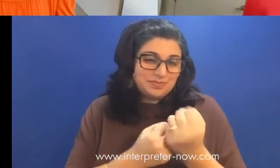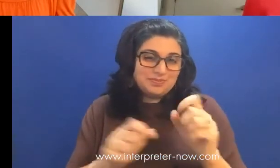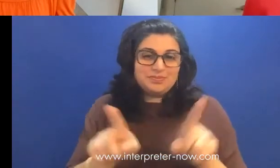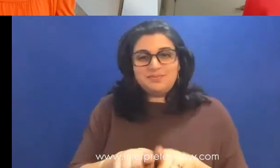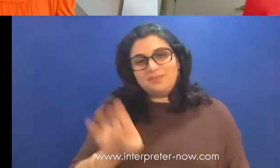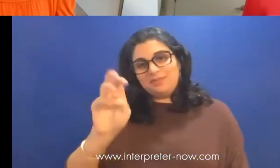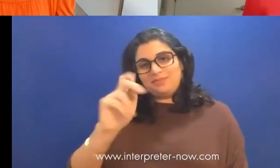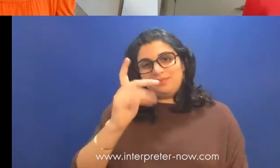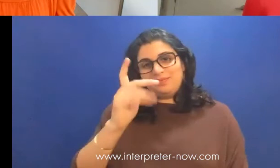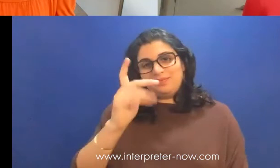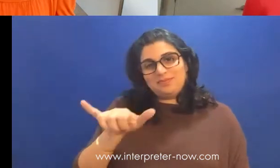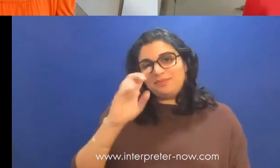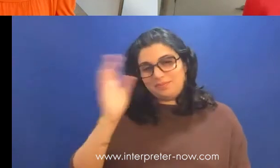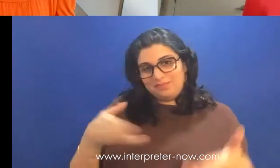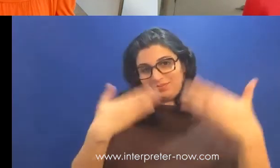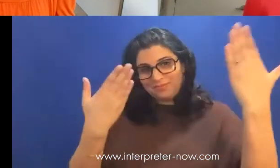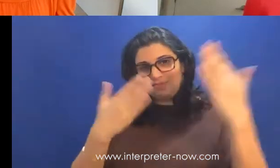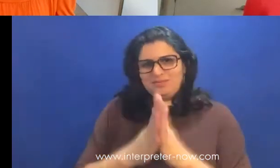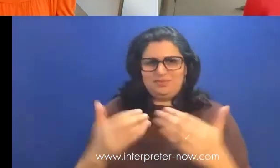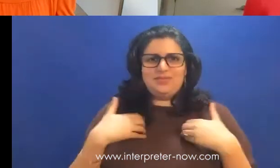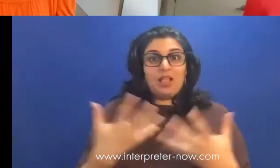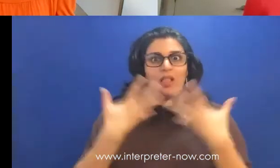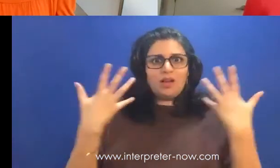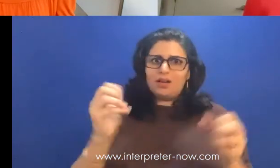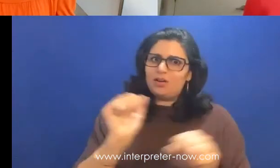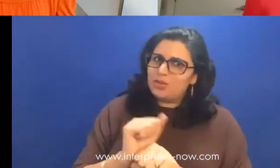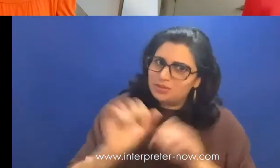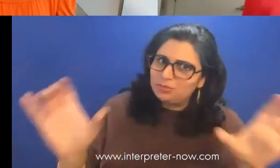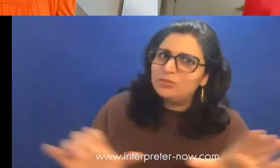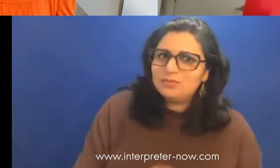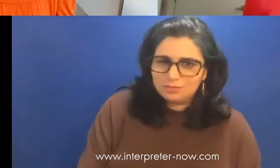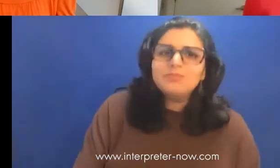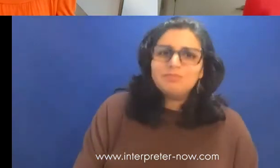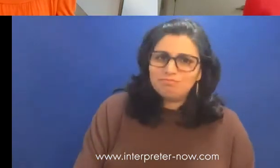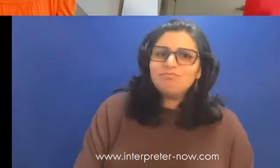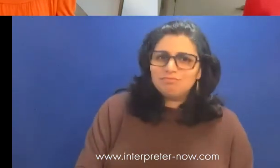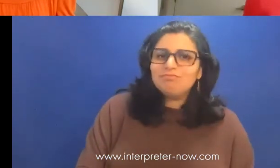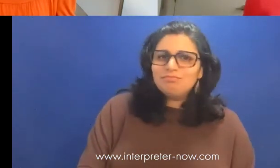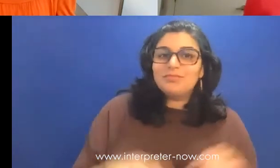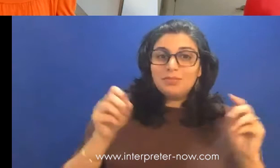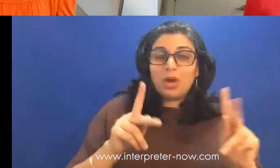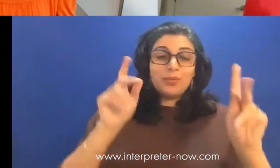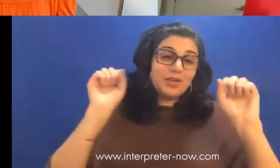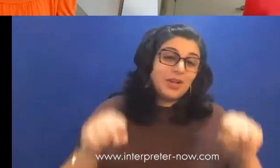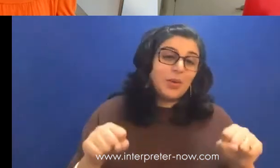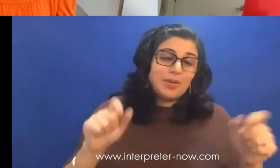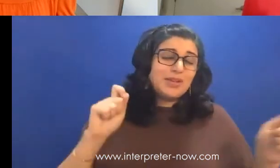And so, I think we have a lot of work to be done. And yet the opportunity, again, could be transformational.